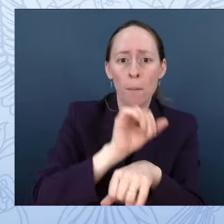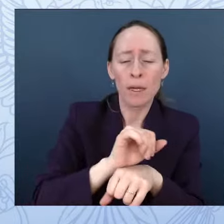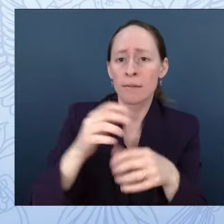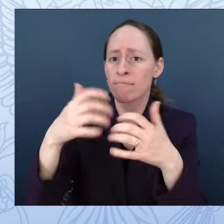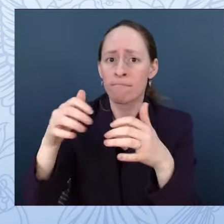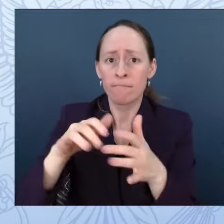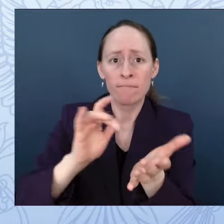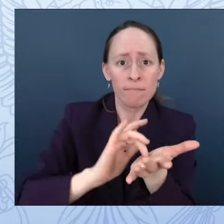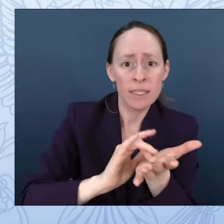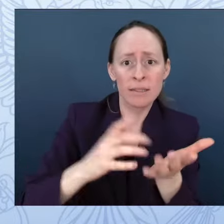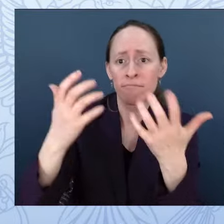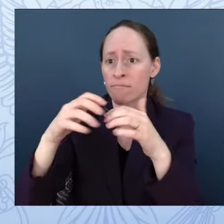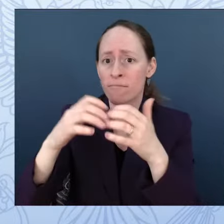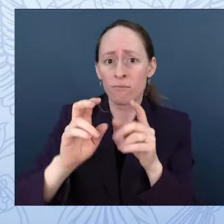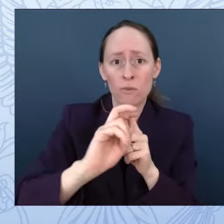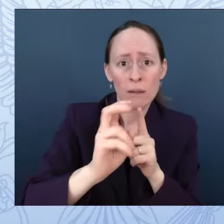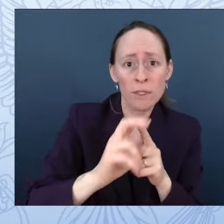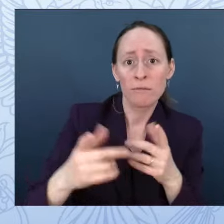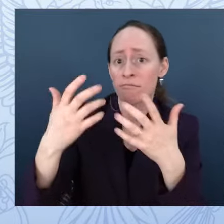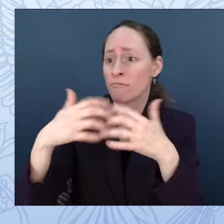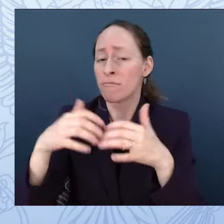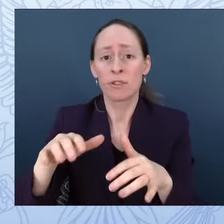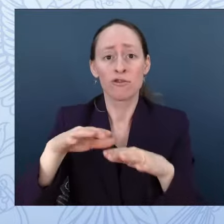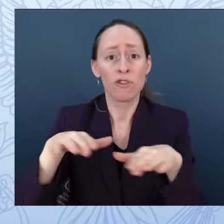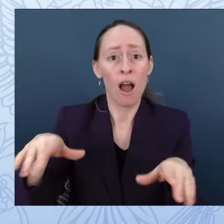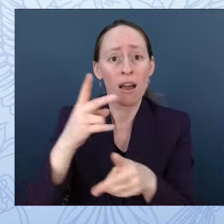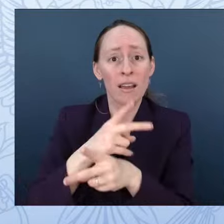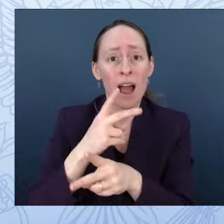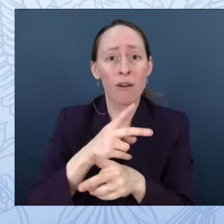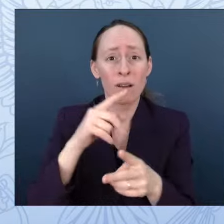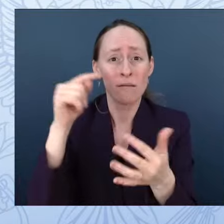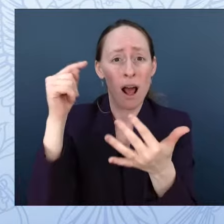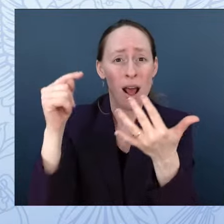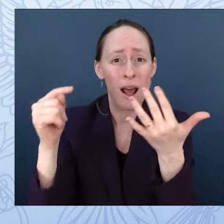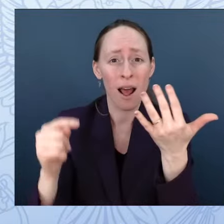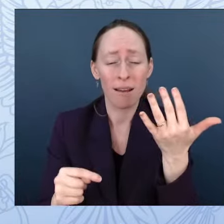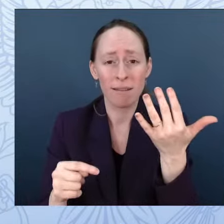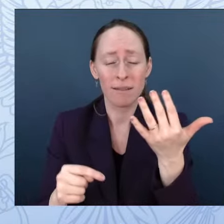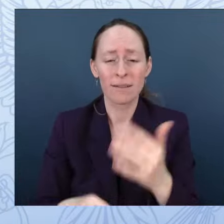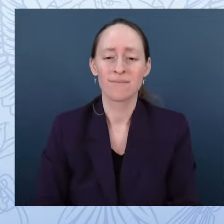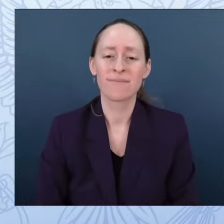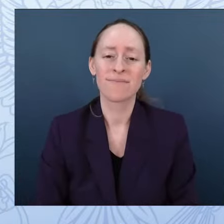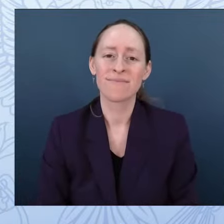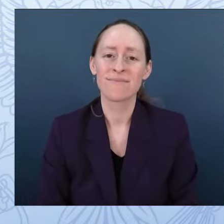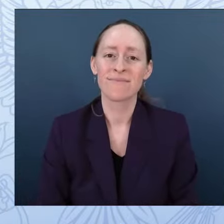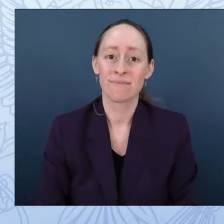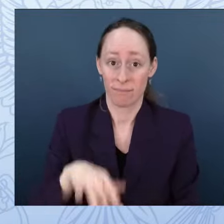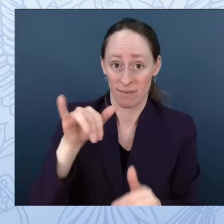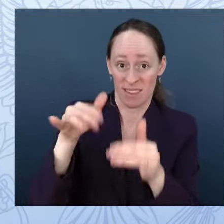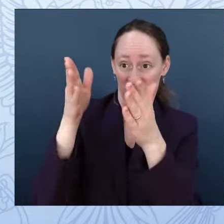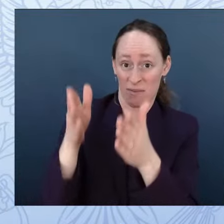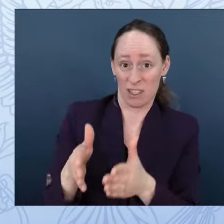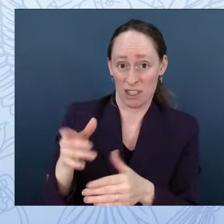When you have someone who knows the system by your side every step of the way, it changes everything.